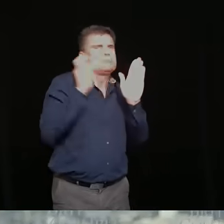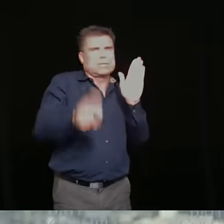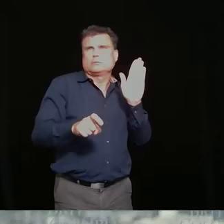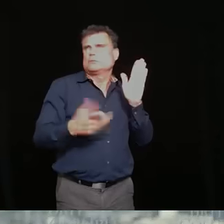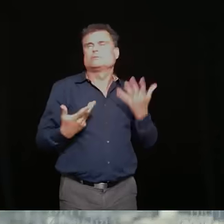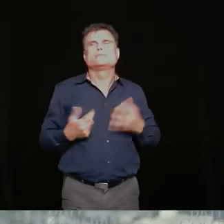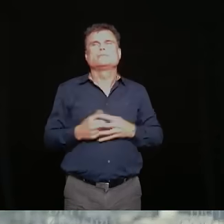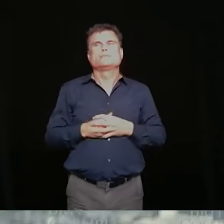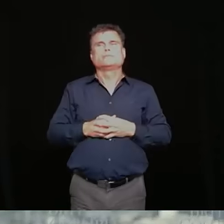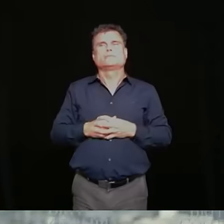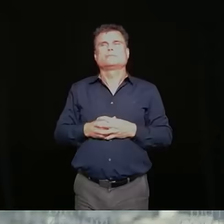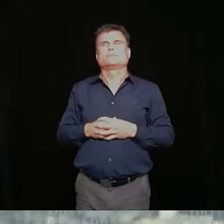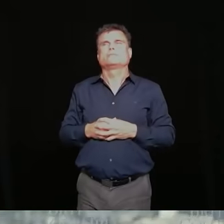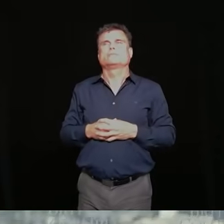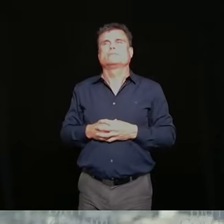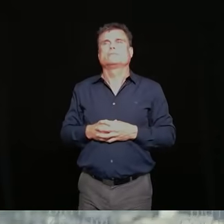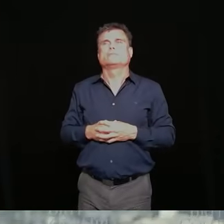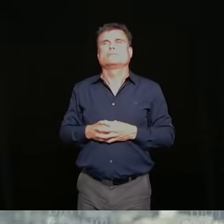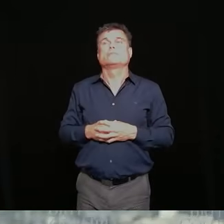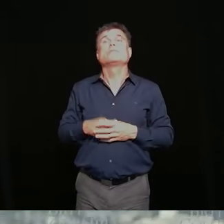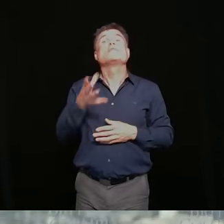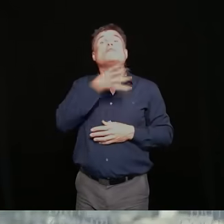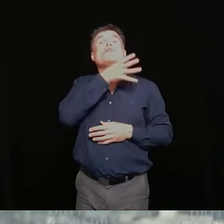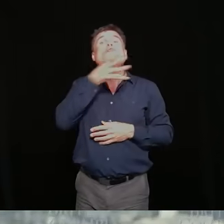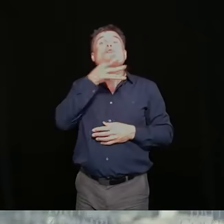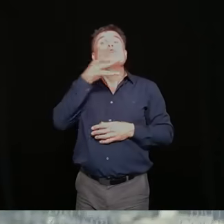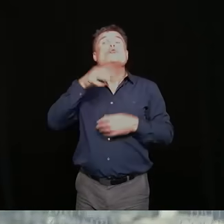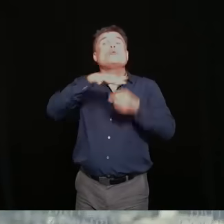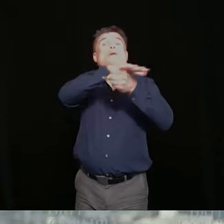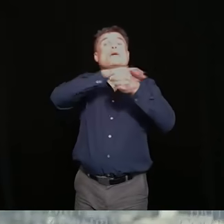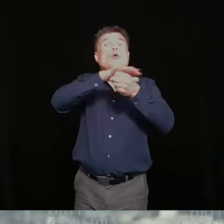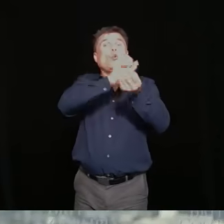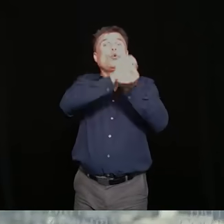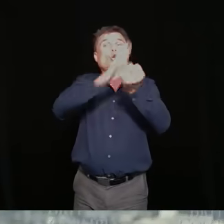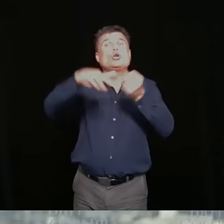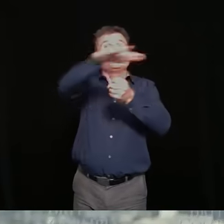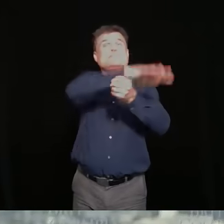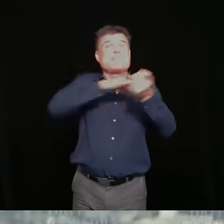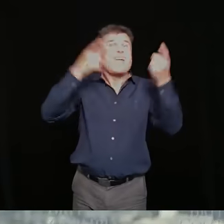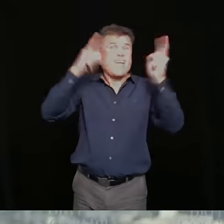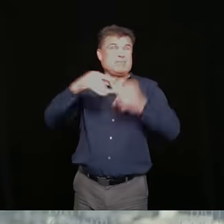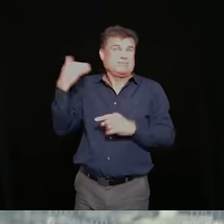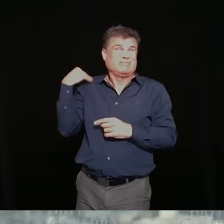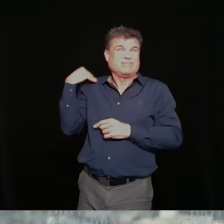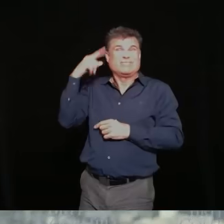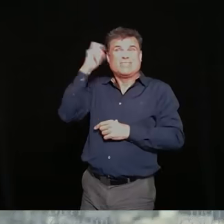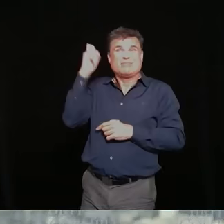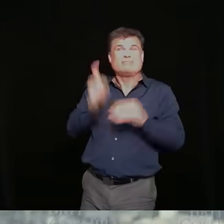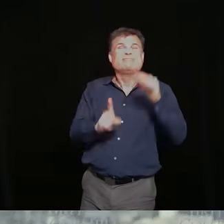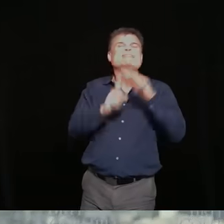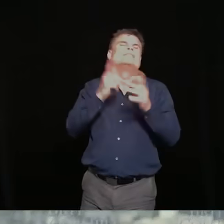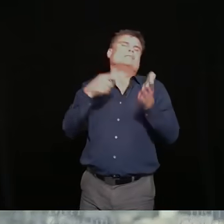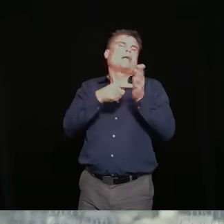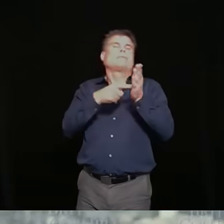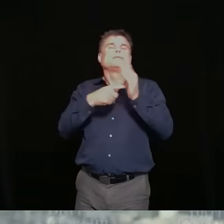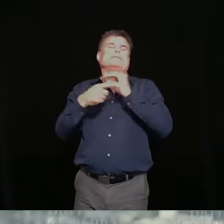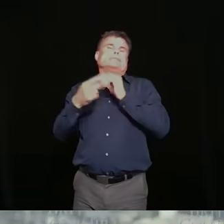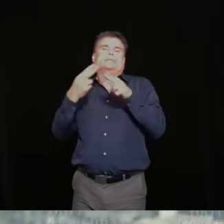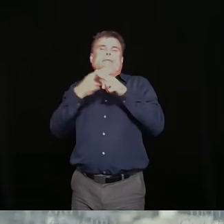and that has led to ongoing transmission in communities. We are sticking with the measures that we've